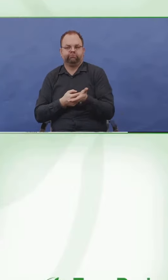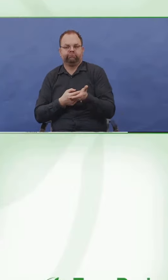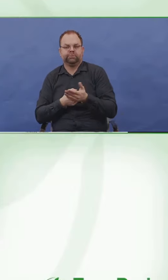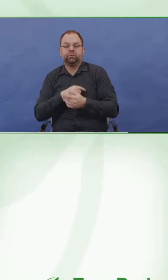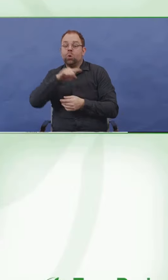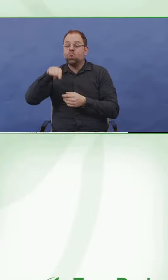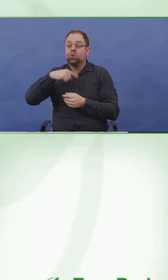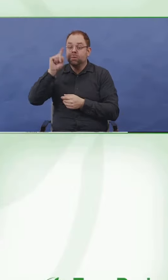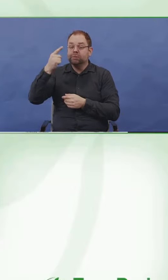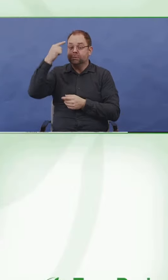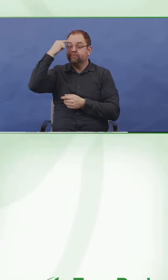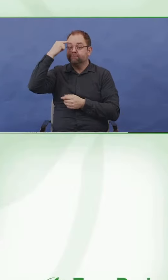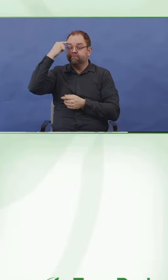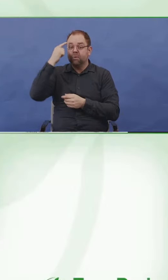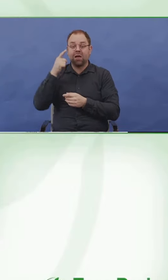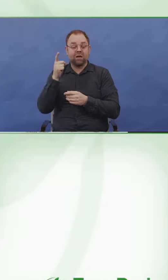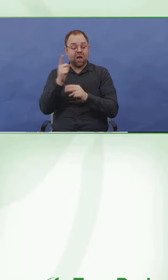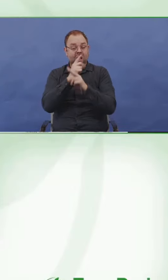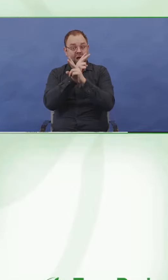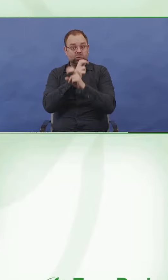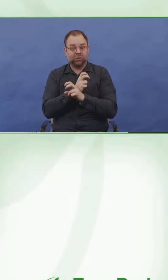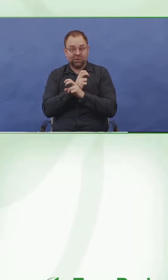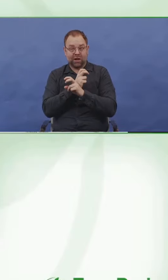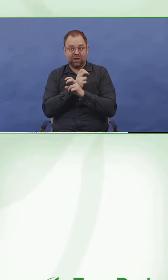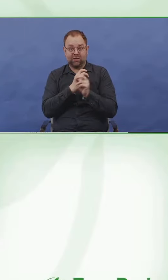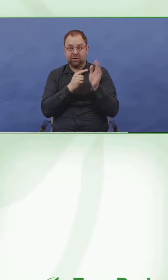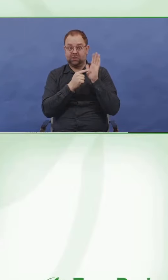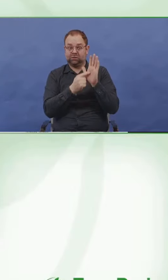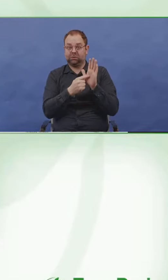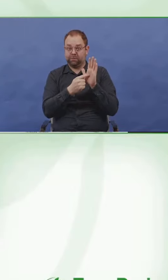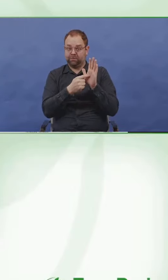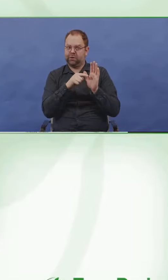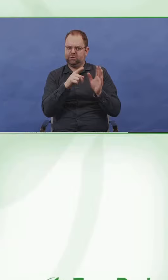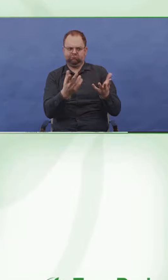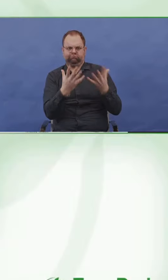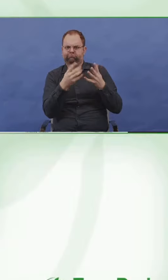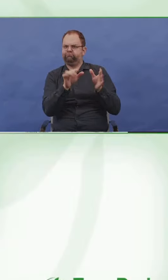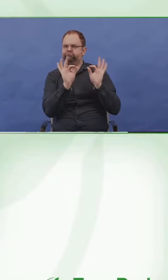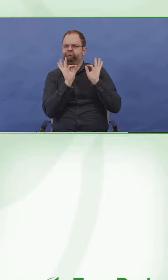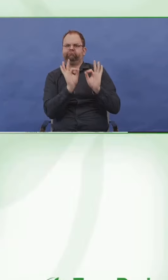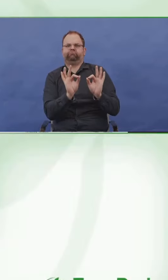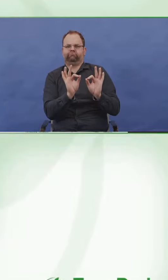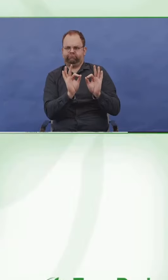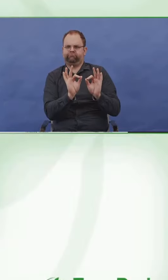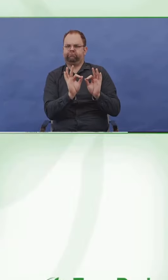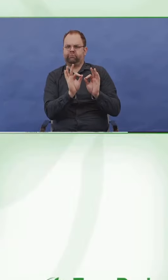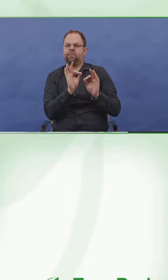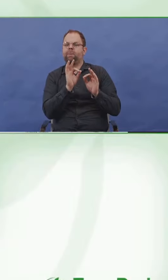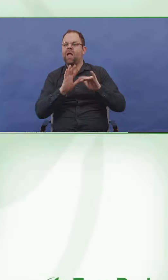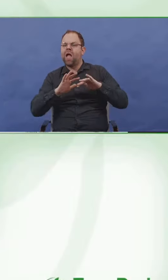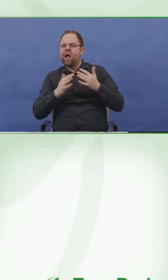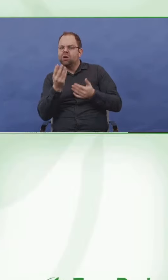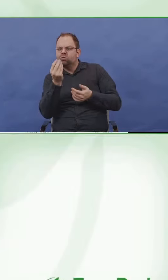that people with disabilities in working age who require that type of support are then able to work, which otherwise in the absence of